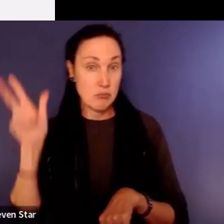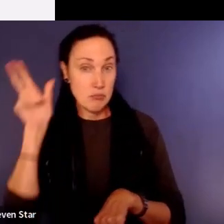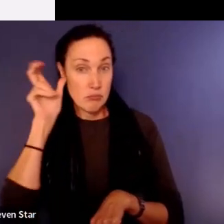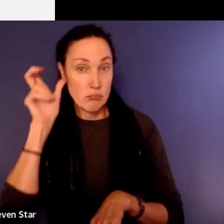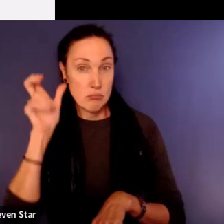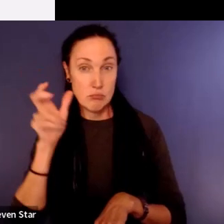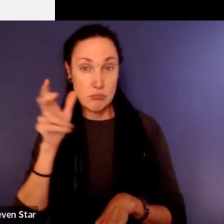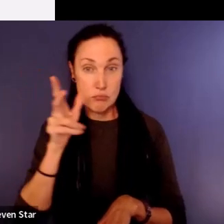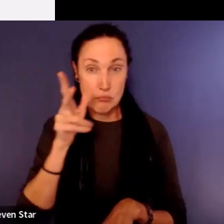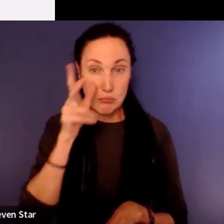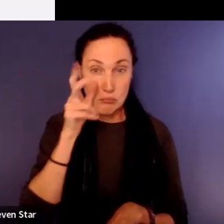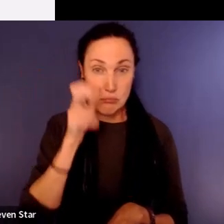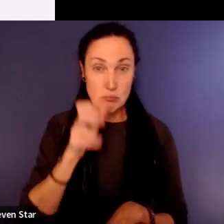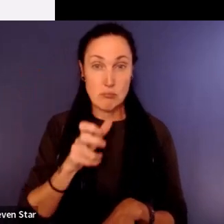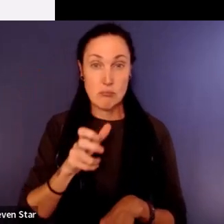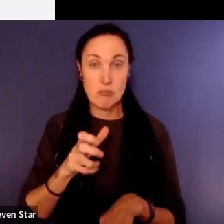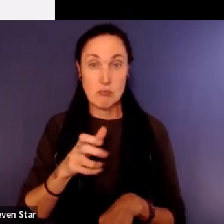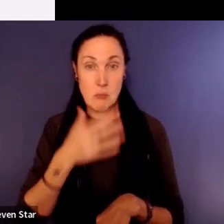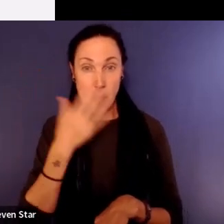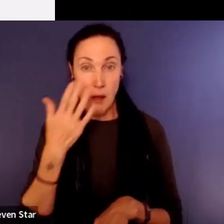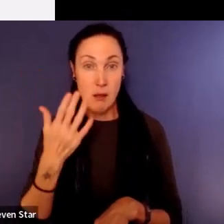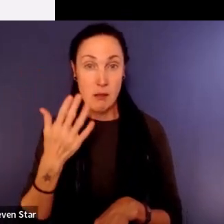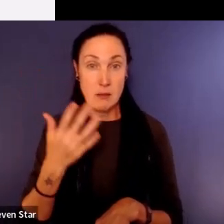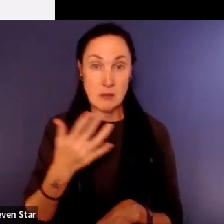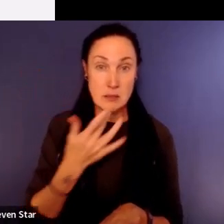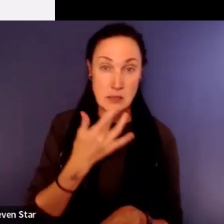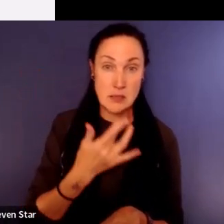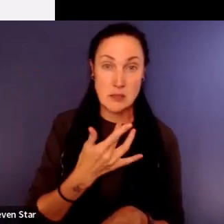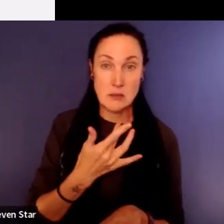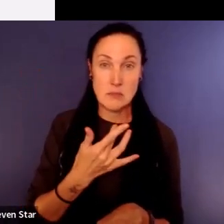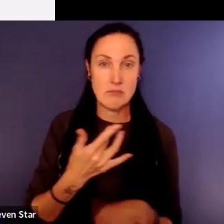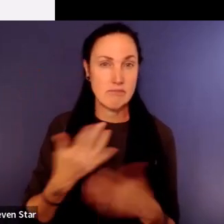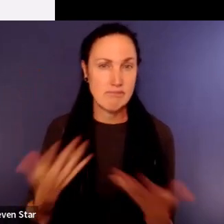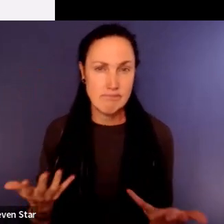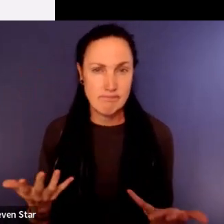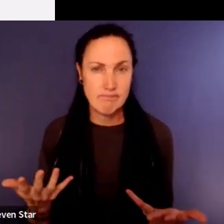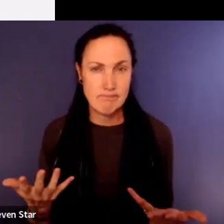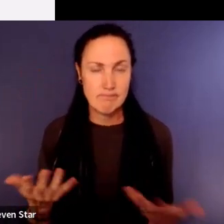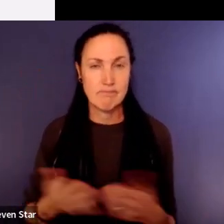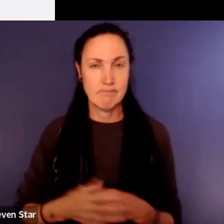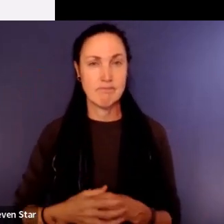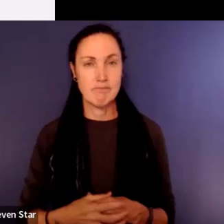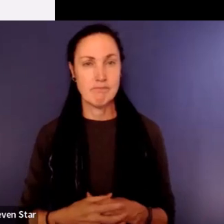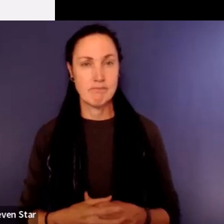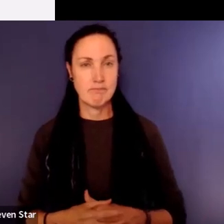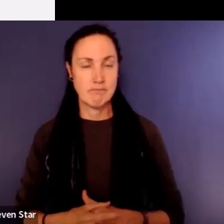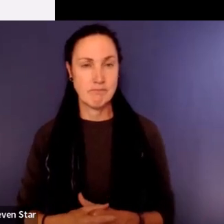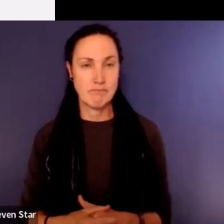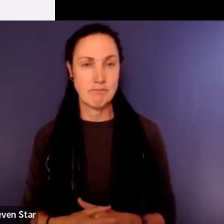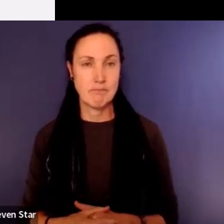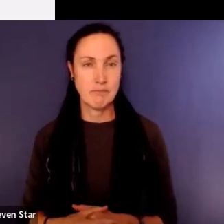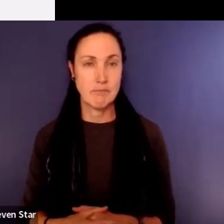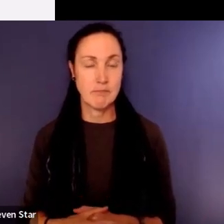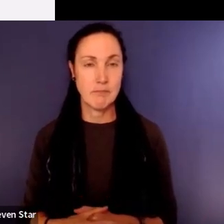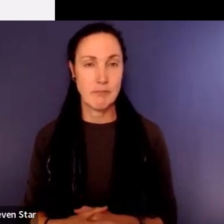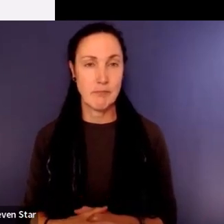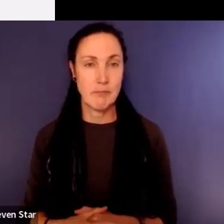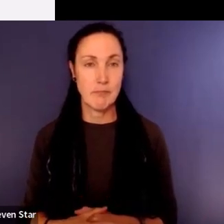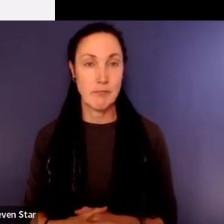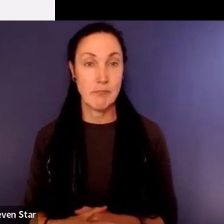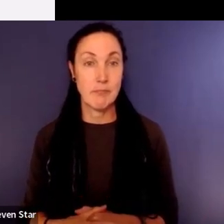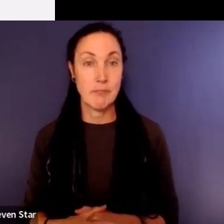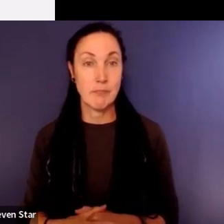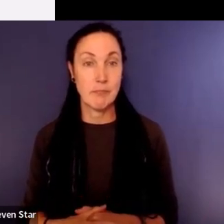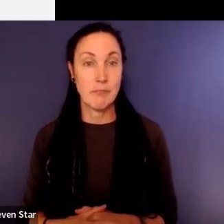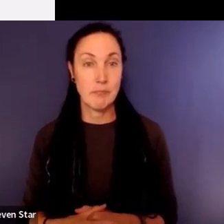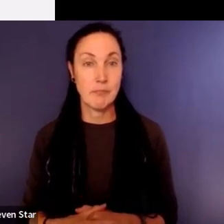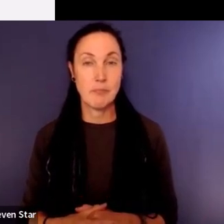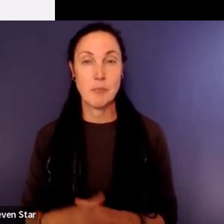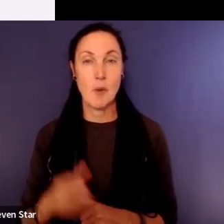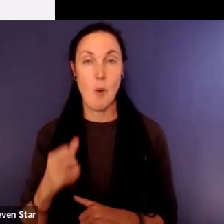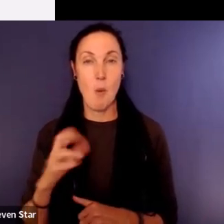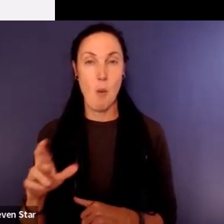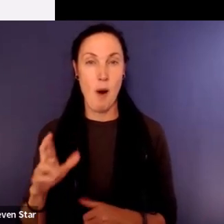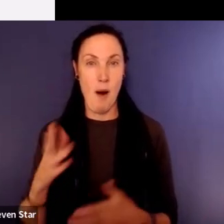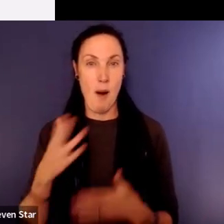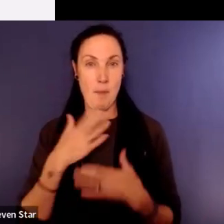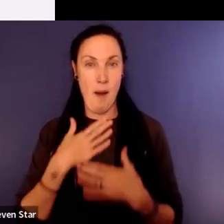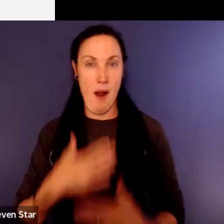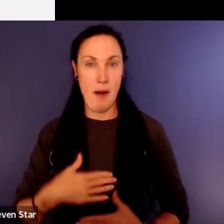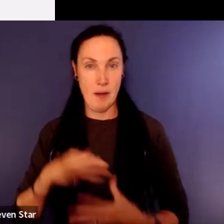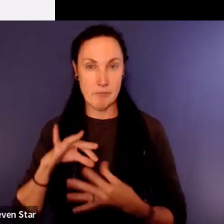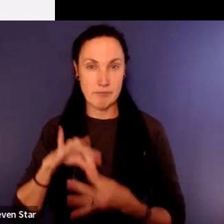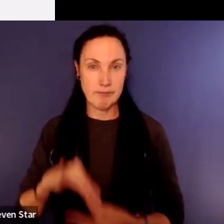taste and smell (olfactory and gustatory). Or are they using proprioceptive and vestibular senses?